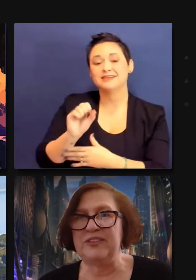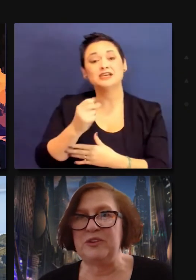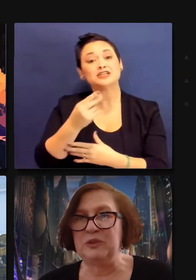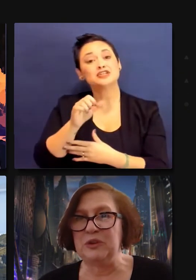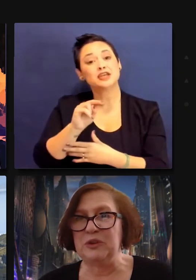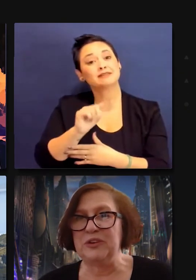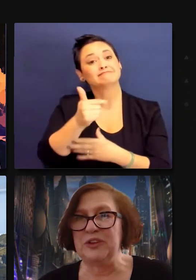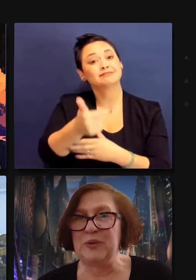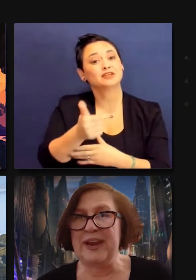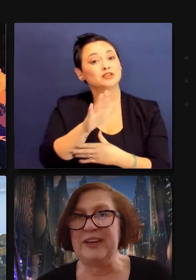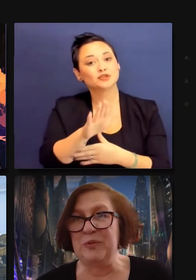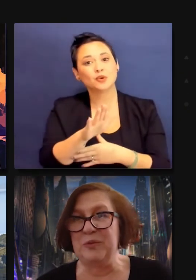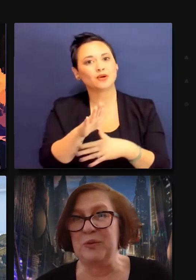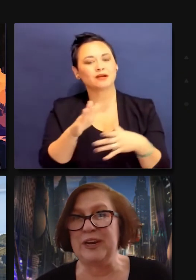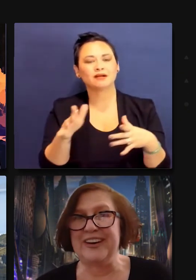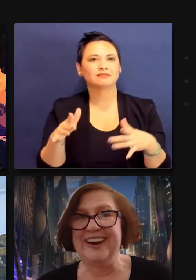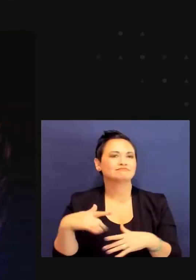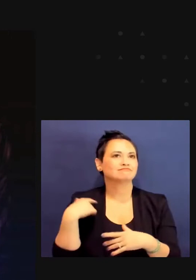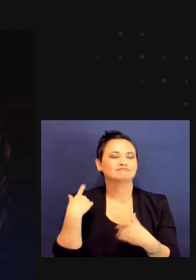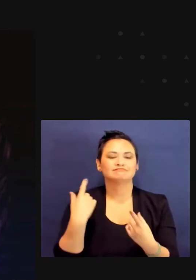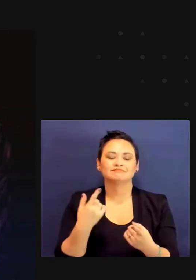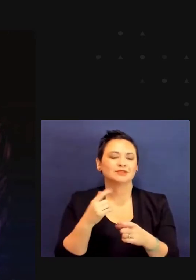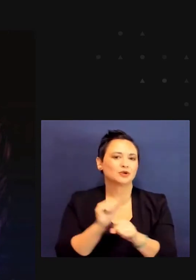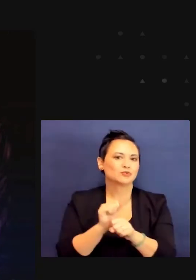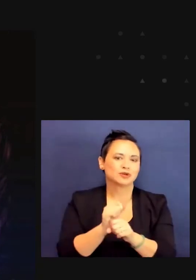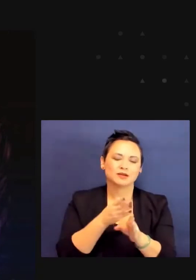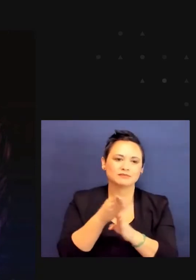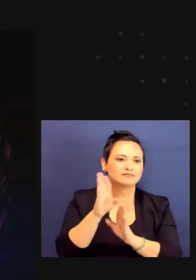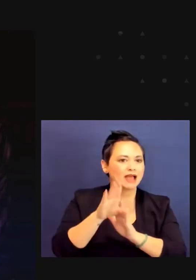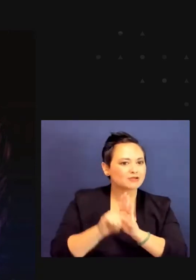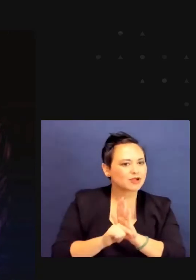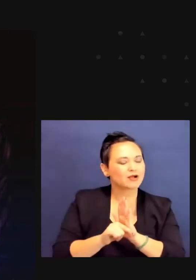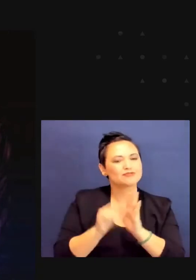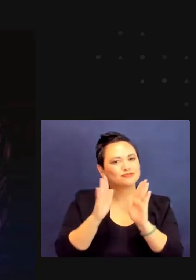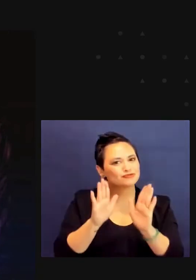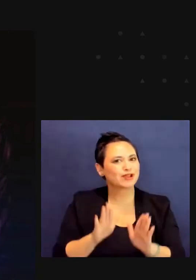you've learned along the way that you want to share. Sure, I mean, it's really all about the people.